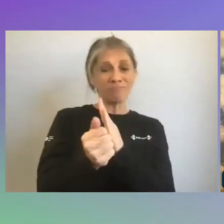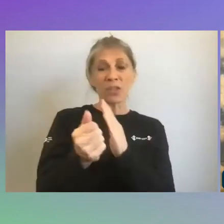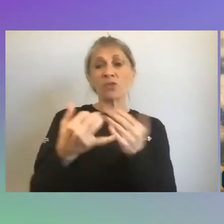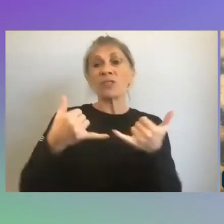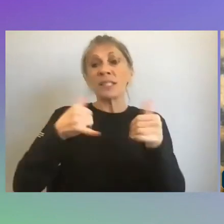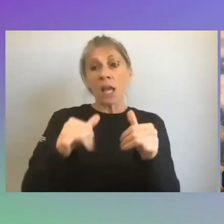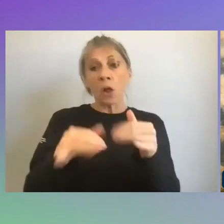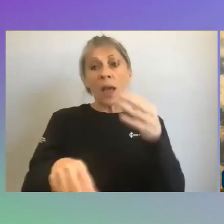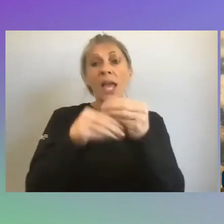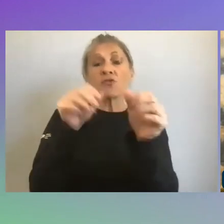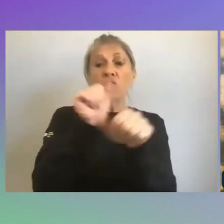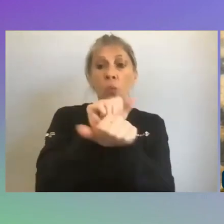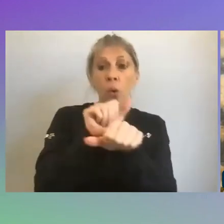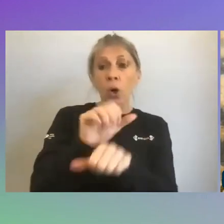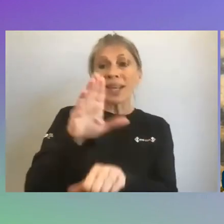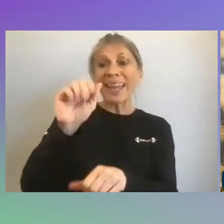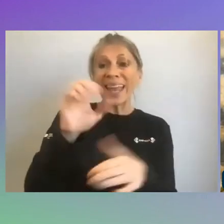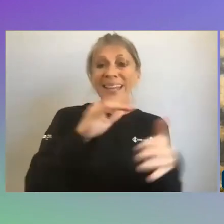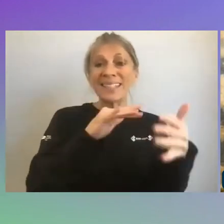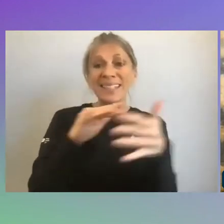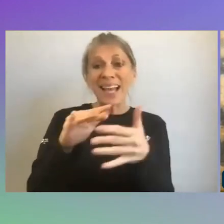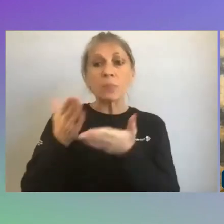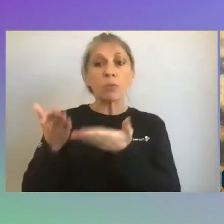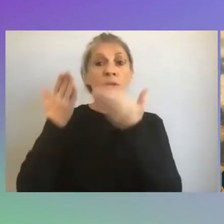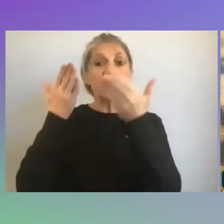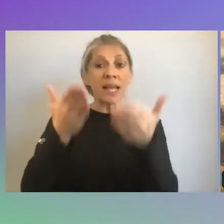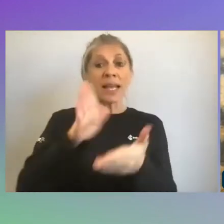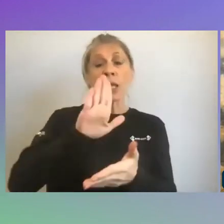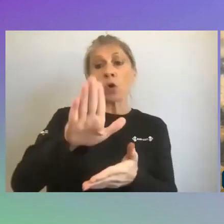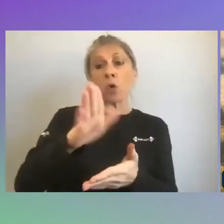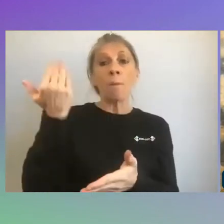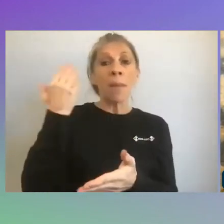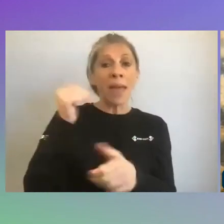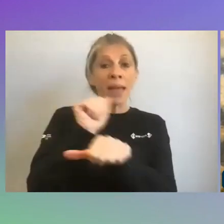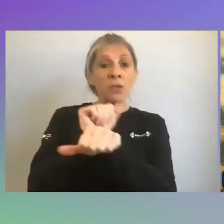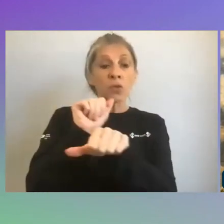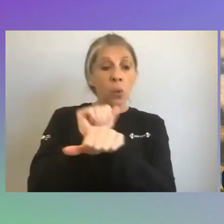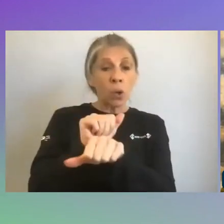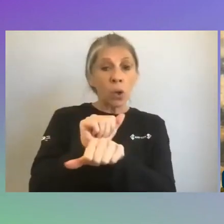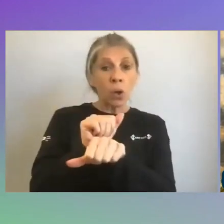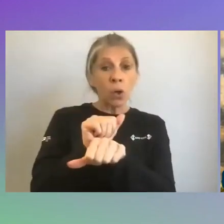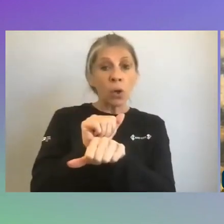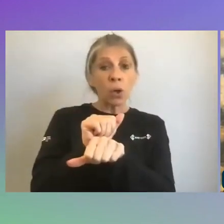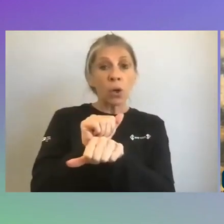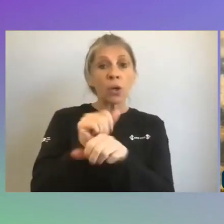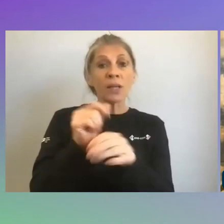of case studies presenting your past work. Um, even though it's